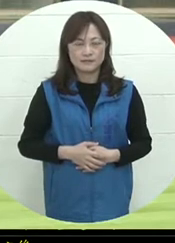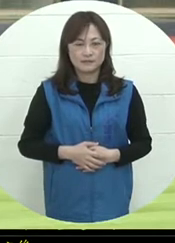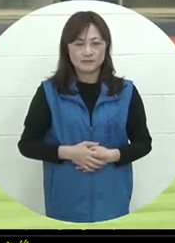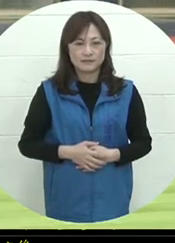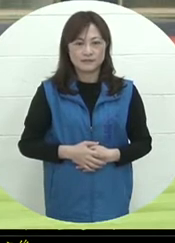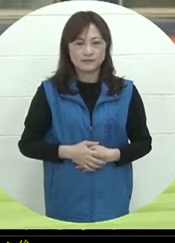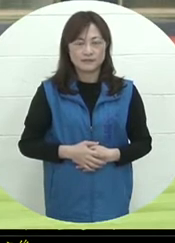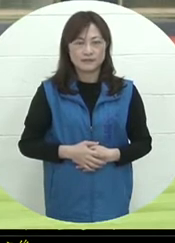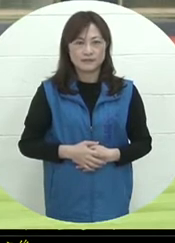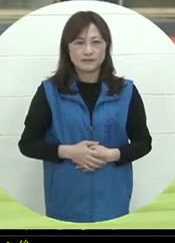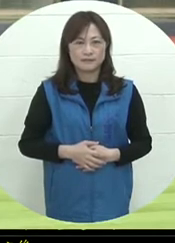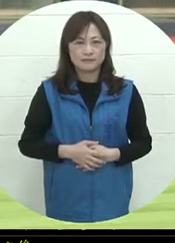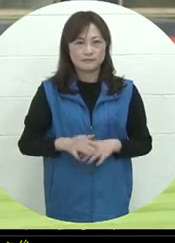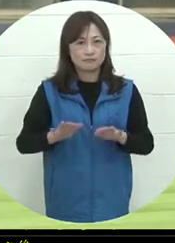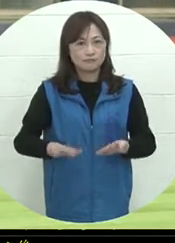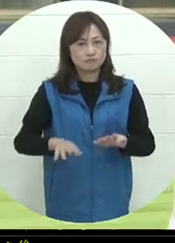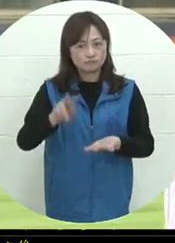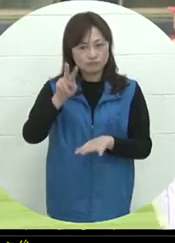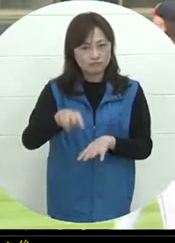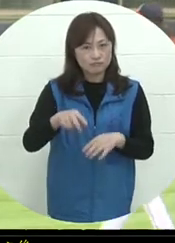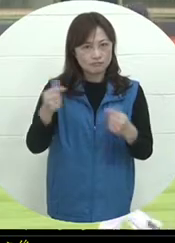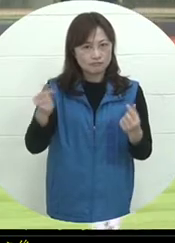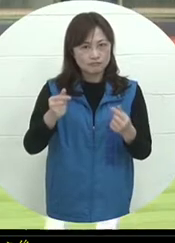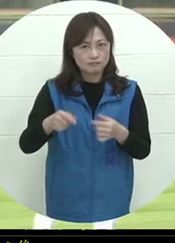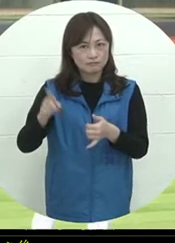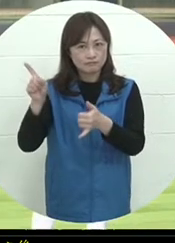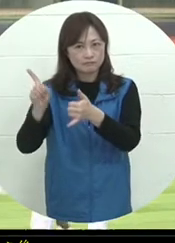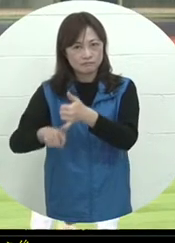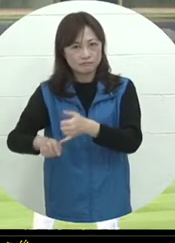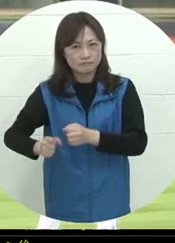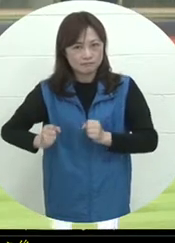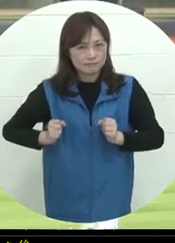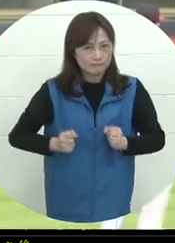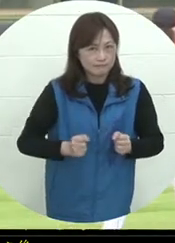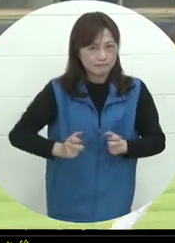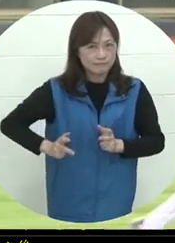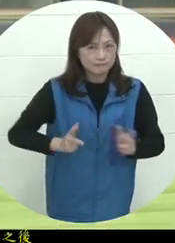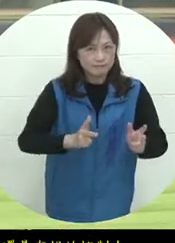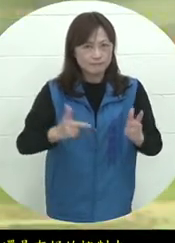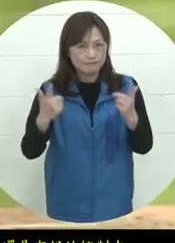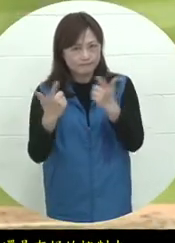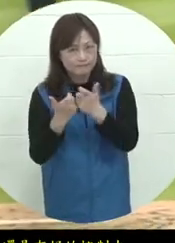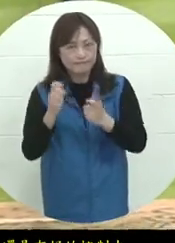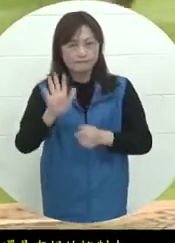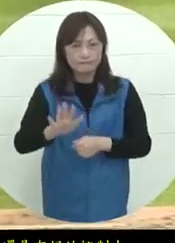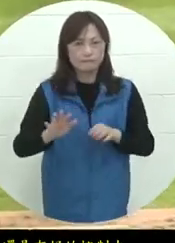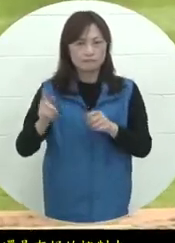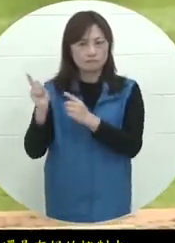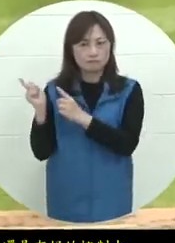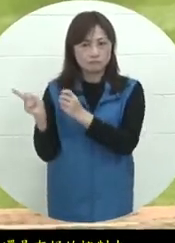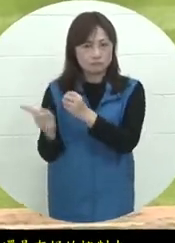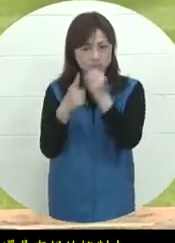It seems to be a hit-and-run coordination. And on the batter's side, although the bat was initially brought out